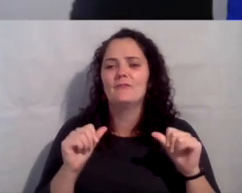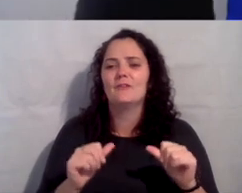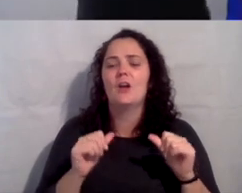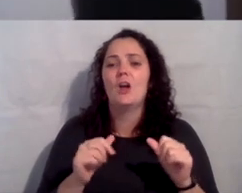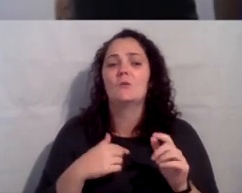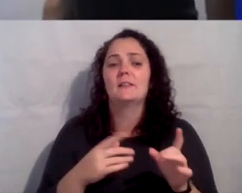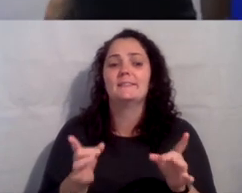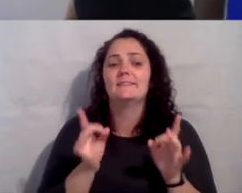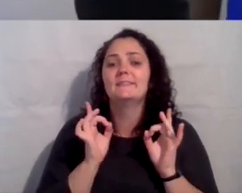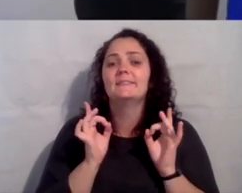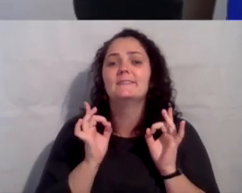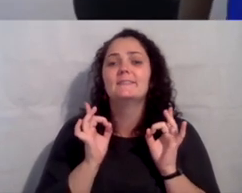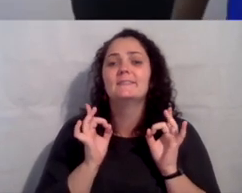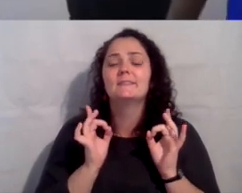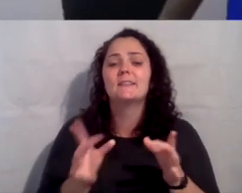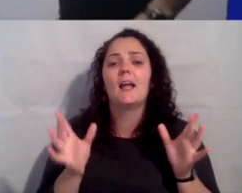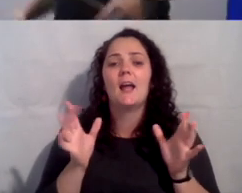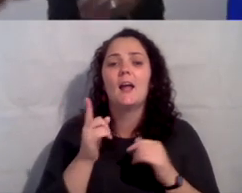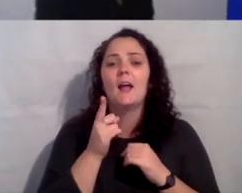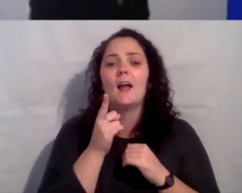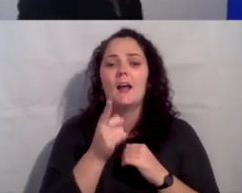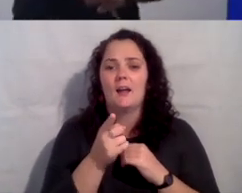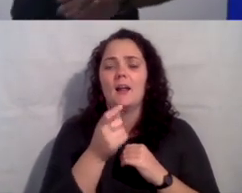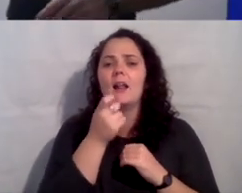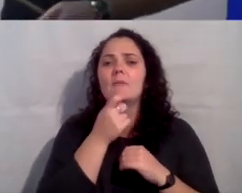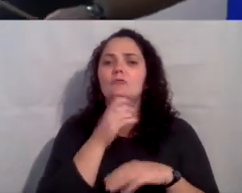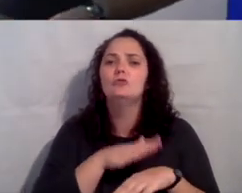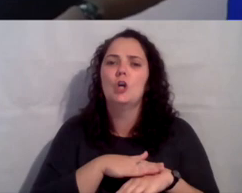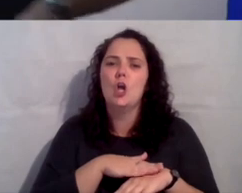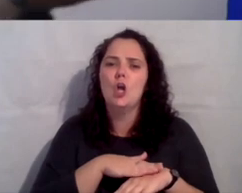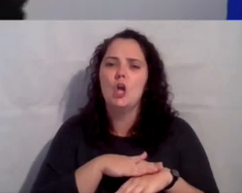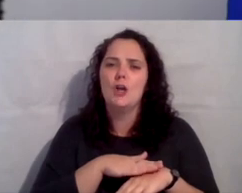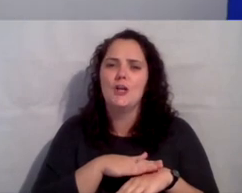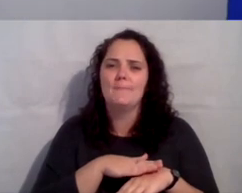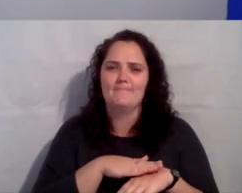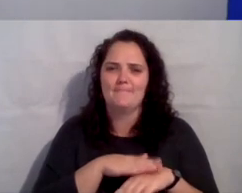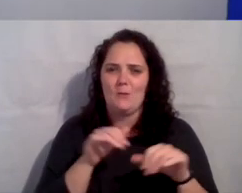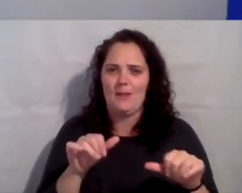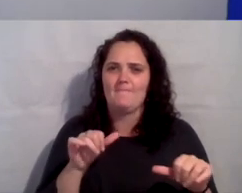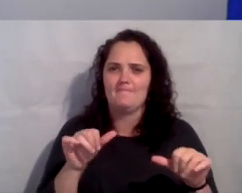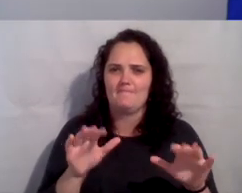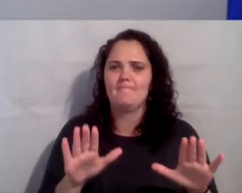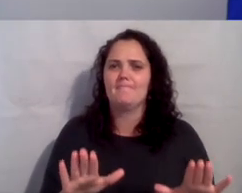evening with a drawing which we're actually going to take a little bit of time with, so we're going to get out of that idea